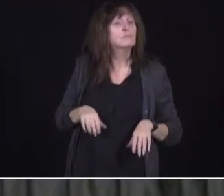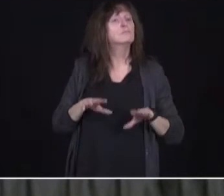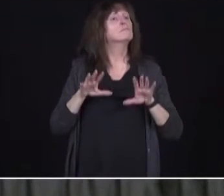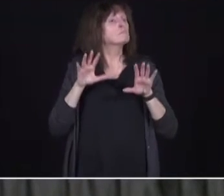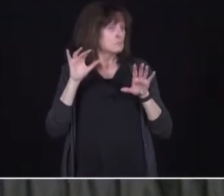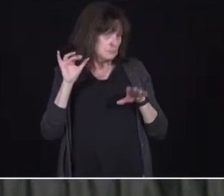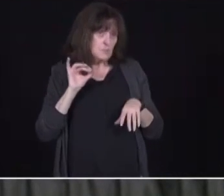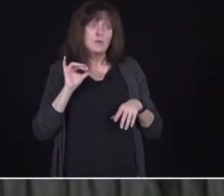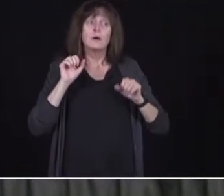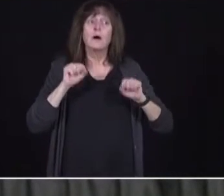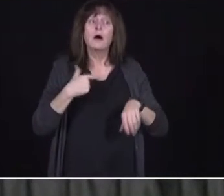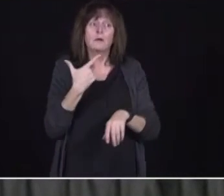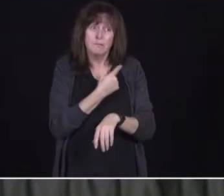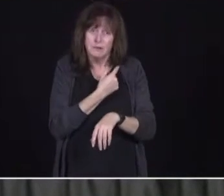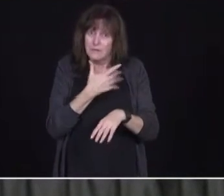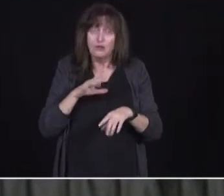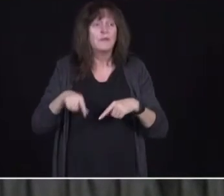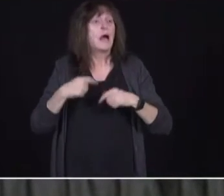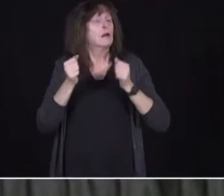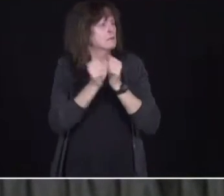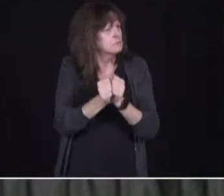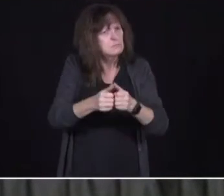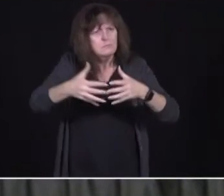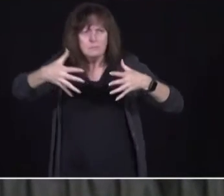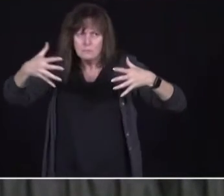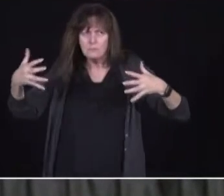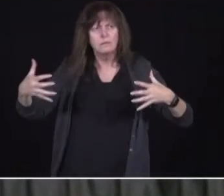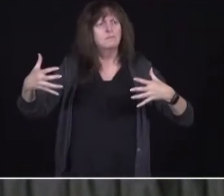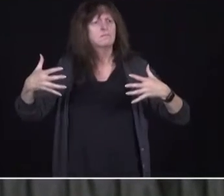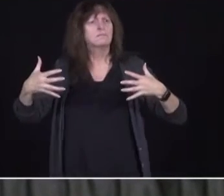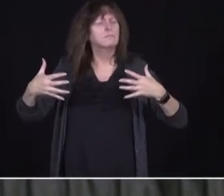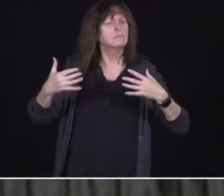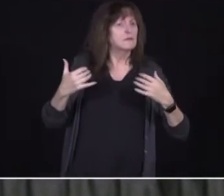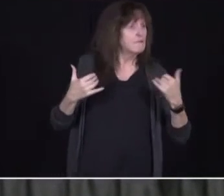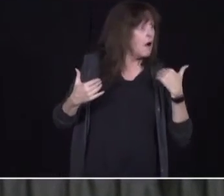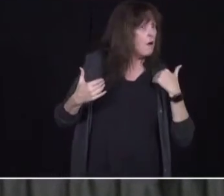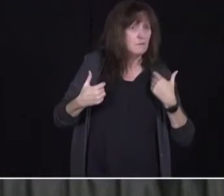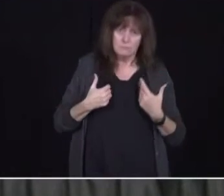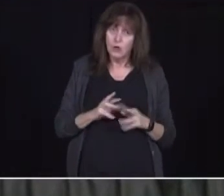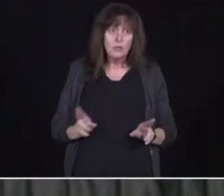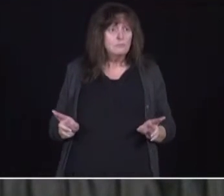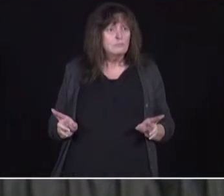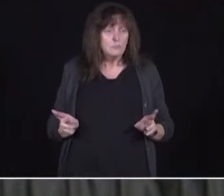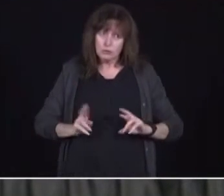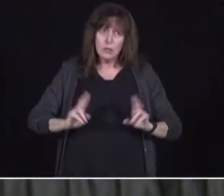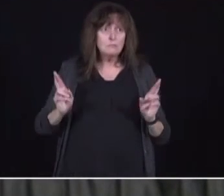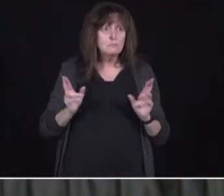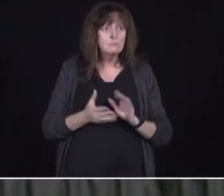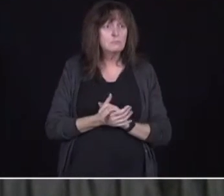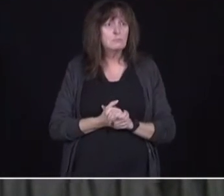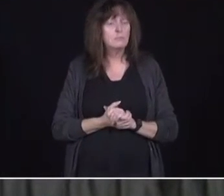What I can tell you, Brian is this -- we could -- in 96 hours we could ramp up to 64,000